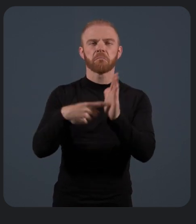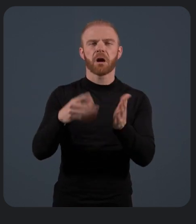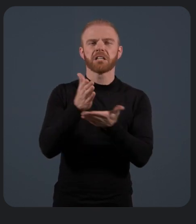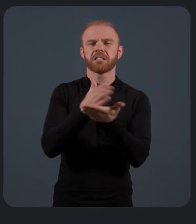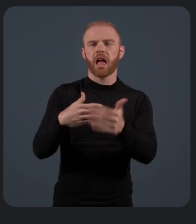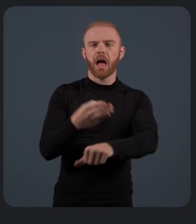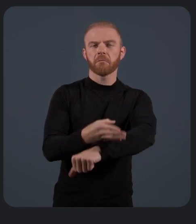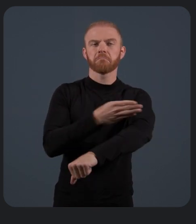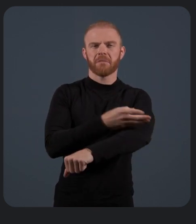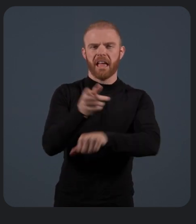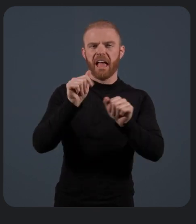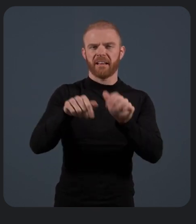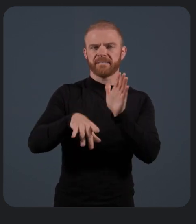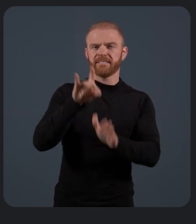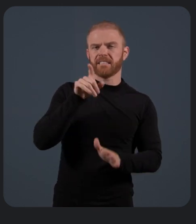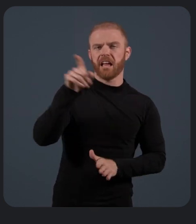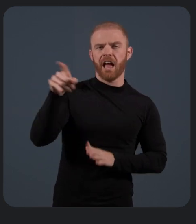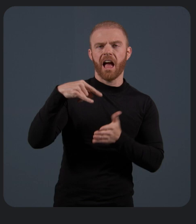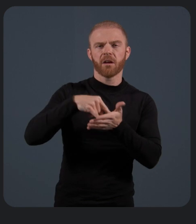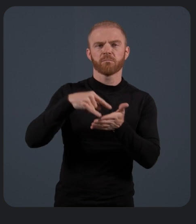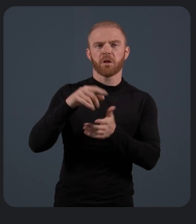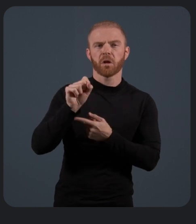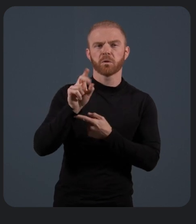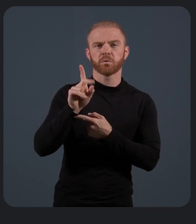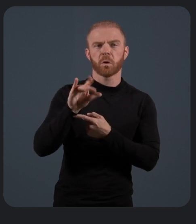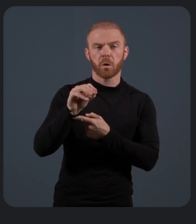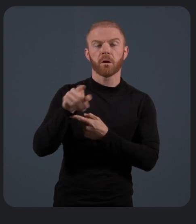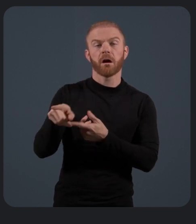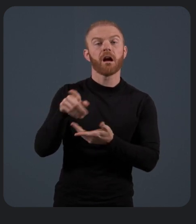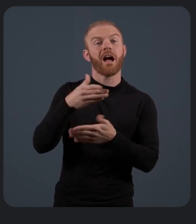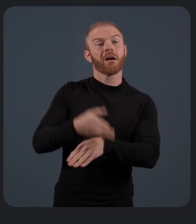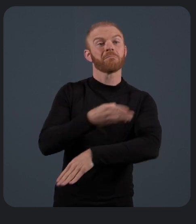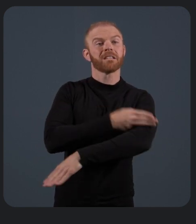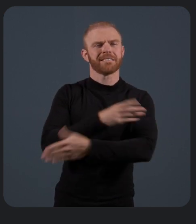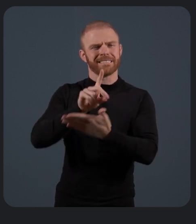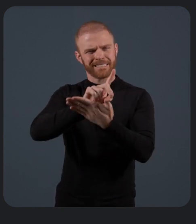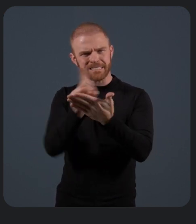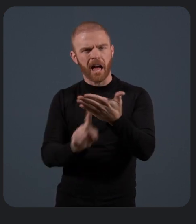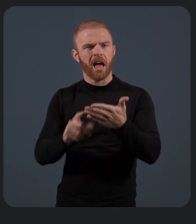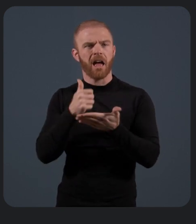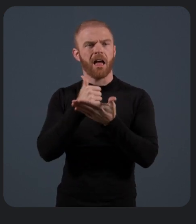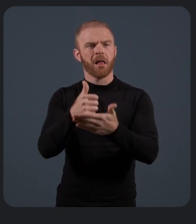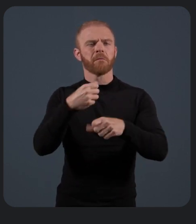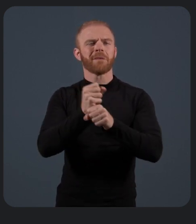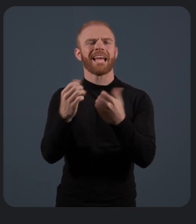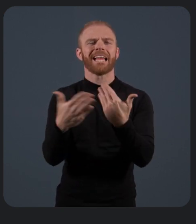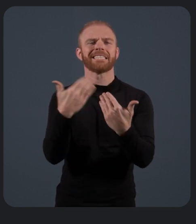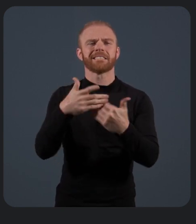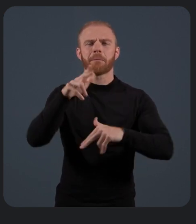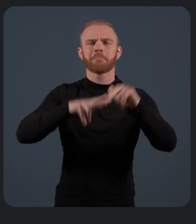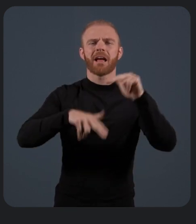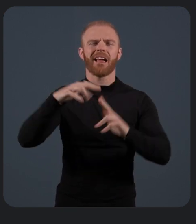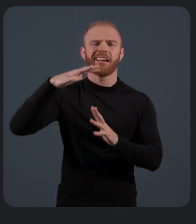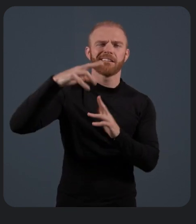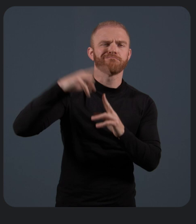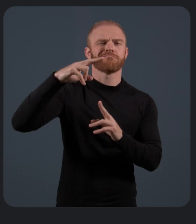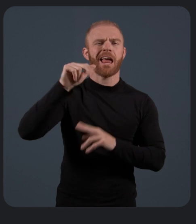you can find in Android Studio. These updates are designed to make it easier for you to build high-quality app